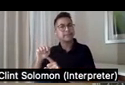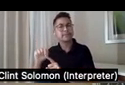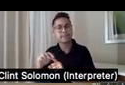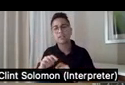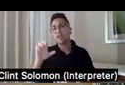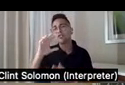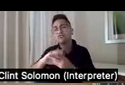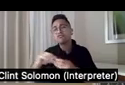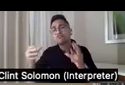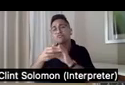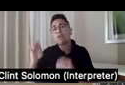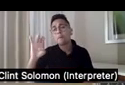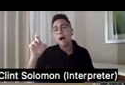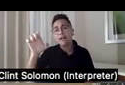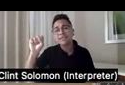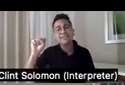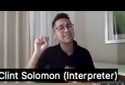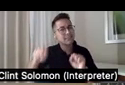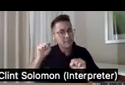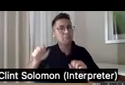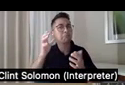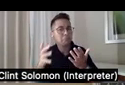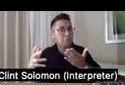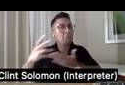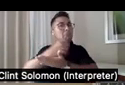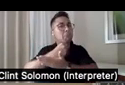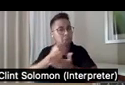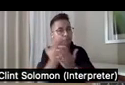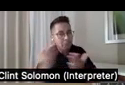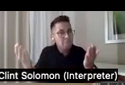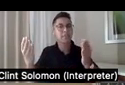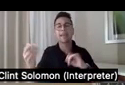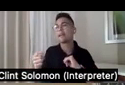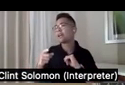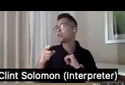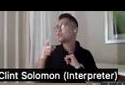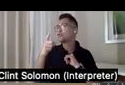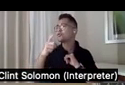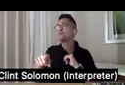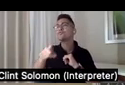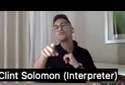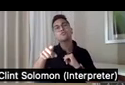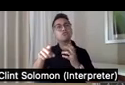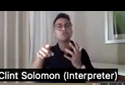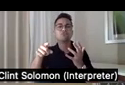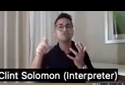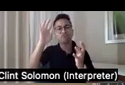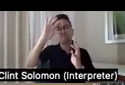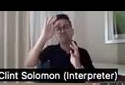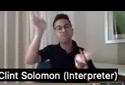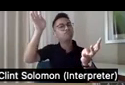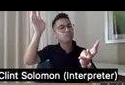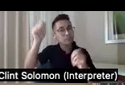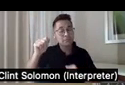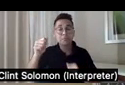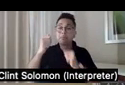said can be a collection of objects that you have created based on an actual experience